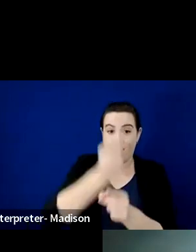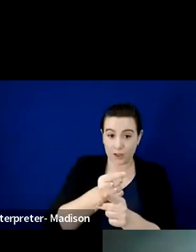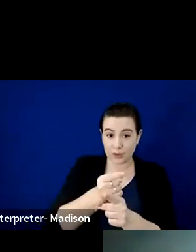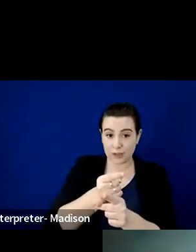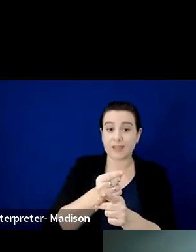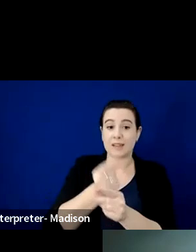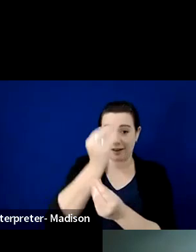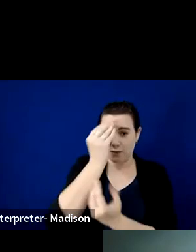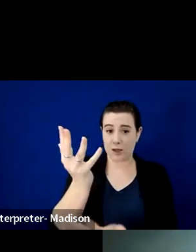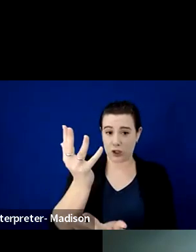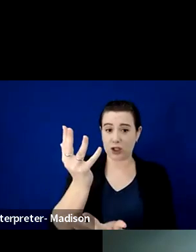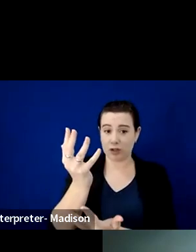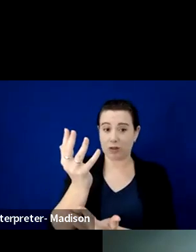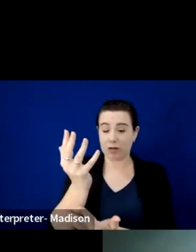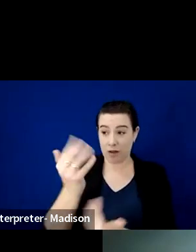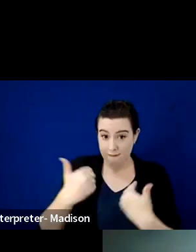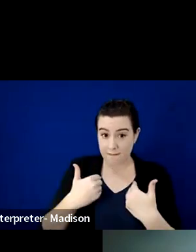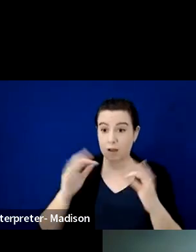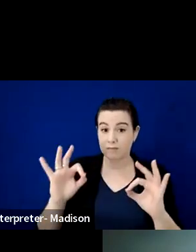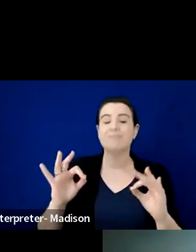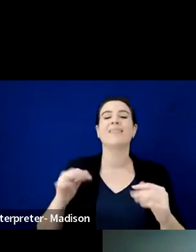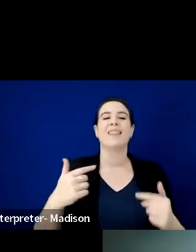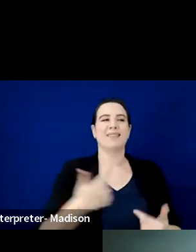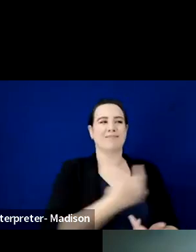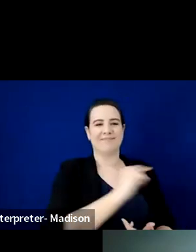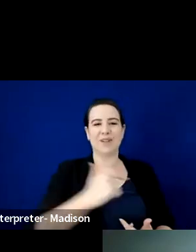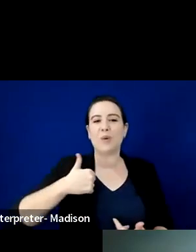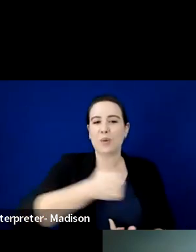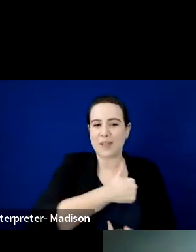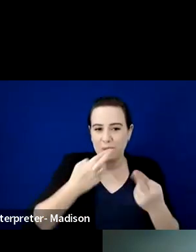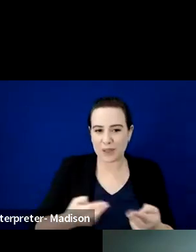It's those partnerships that we may have with local government, county government, into the state, those relationships with the news media -- if something comes up and we have the information that we can share with our local radio stations or newspapers, television, whatever, and resources.